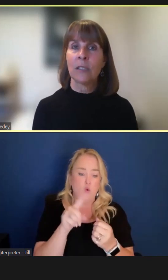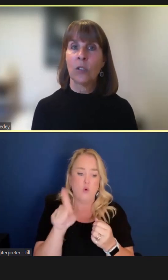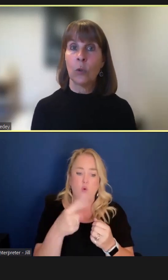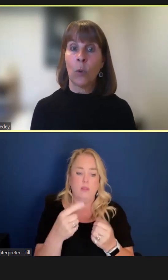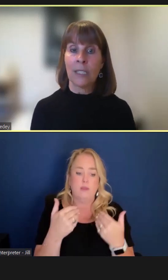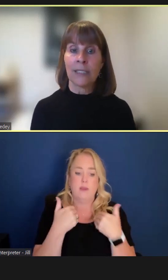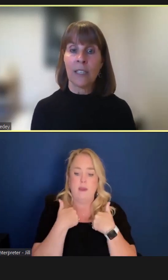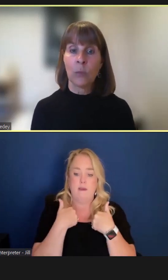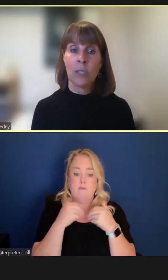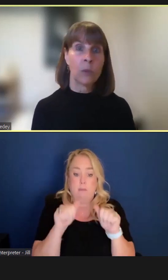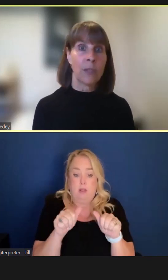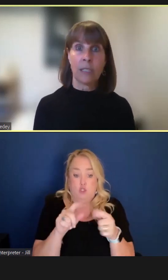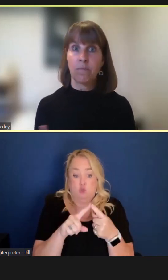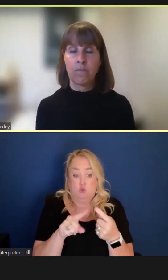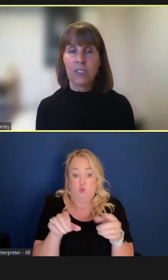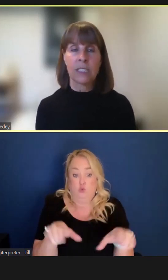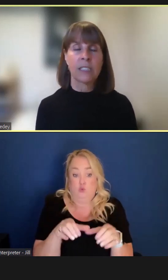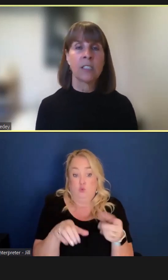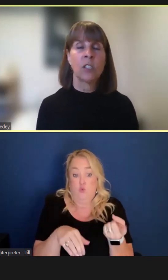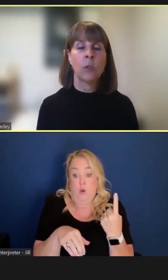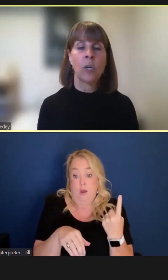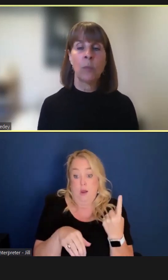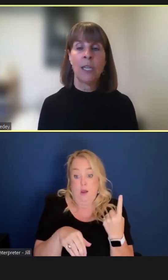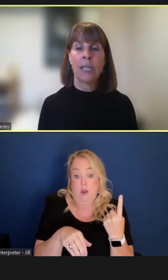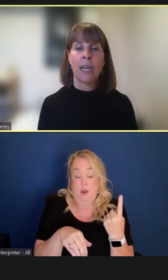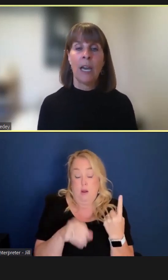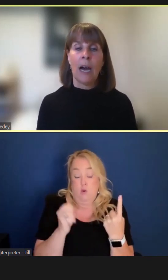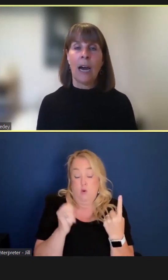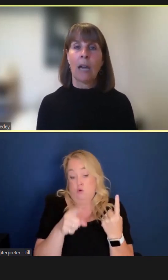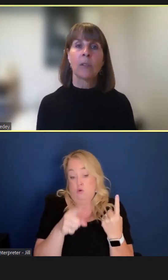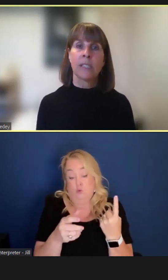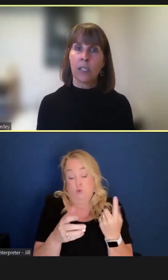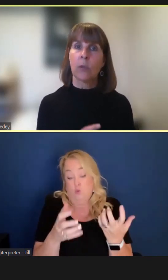do one assessment or that is a decision you want to make I would say go with the